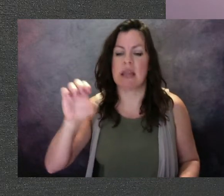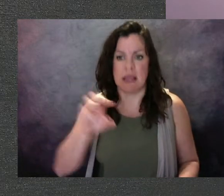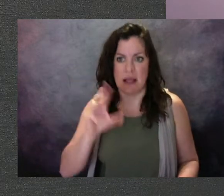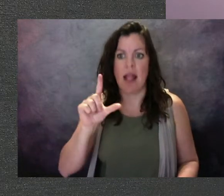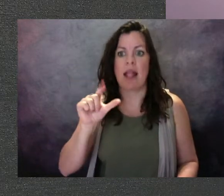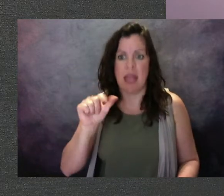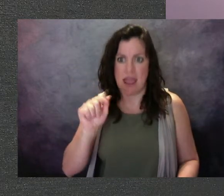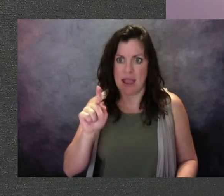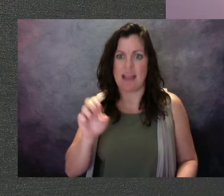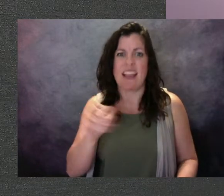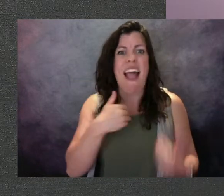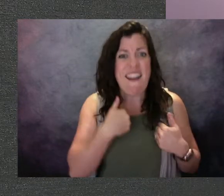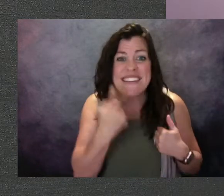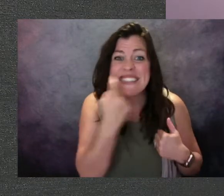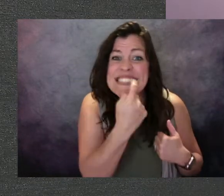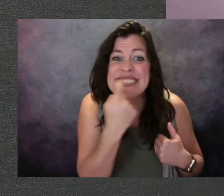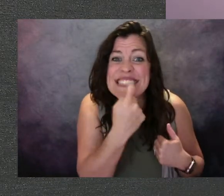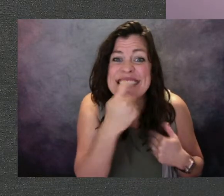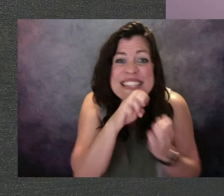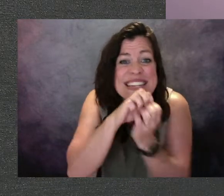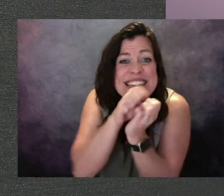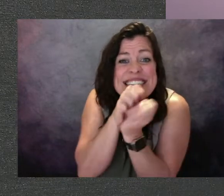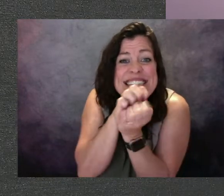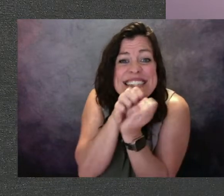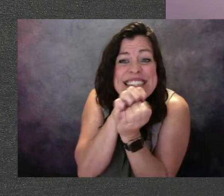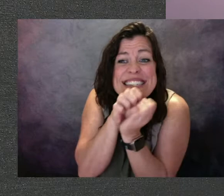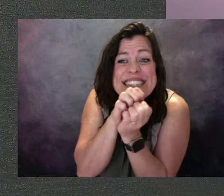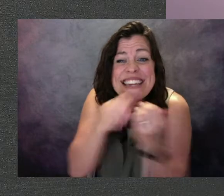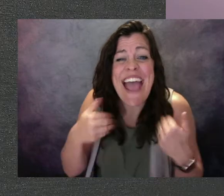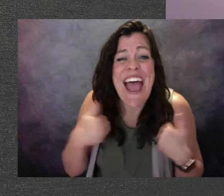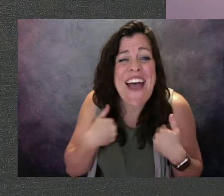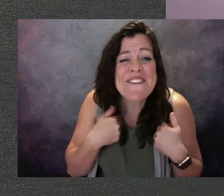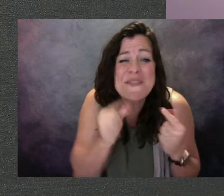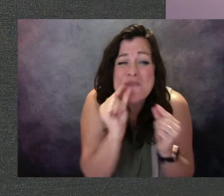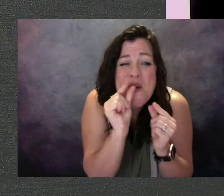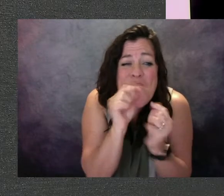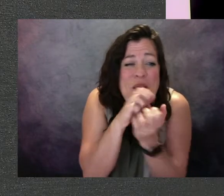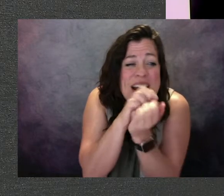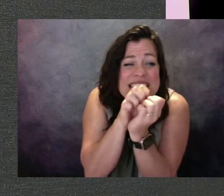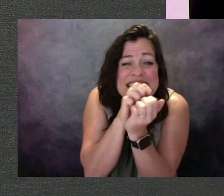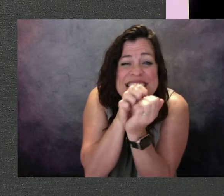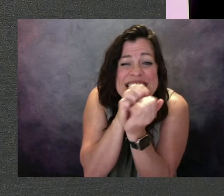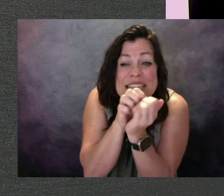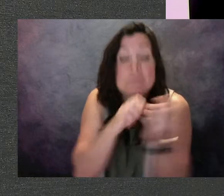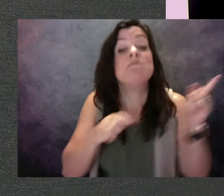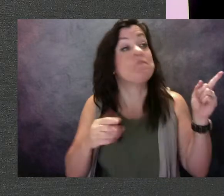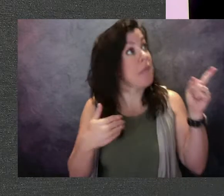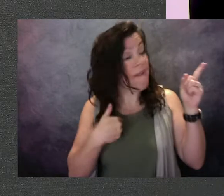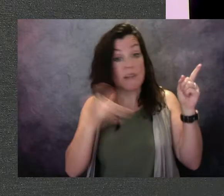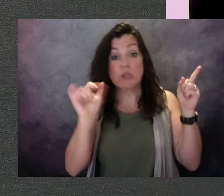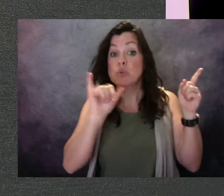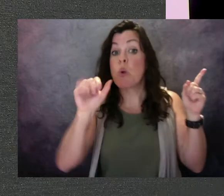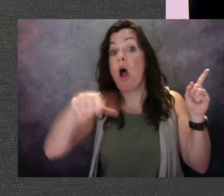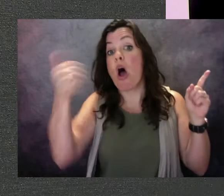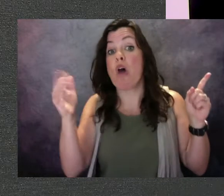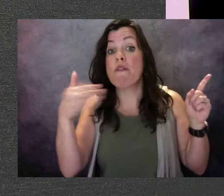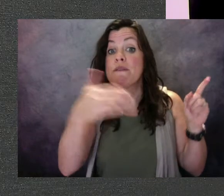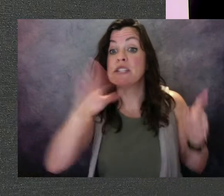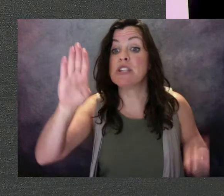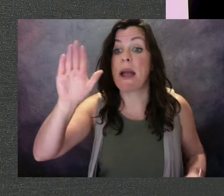they have teeny, teeny, tiny little teeth in their mouth, right there. This is a small mouth bass.